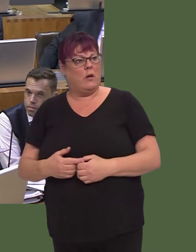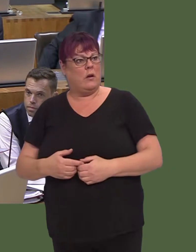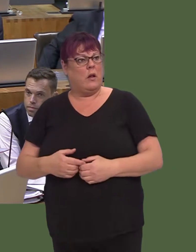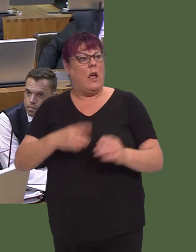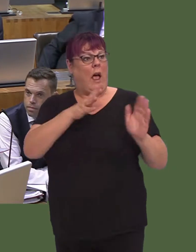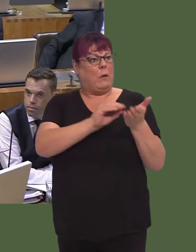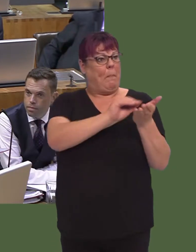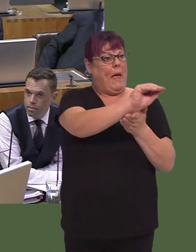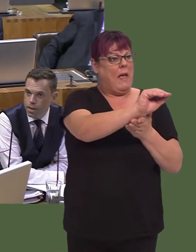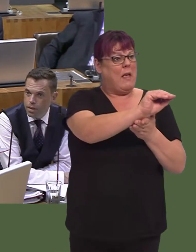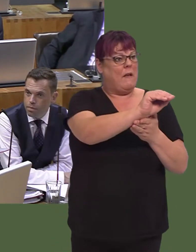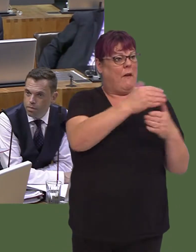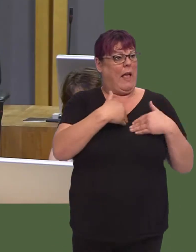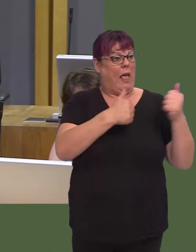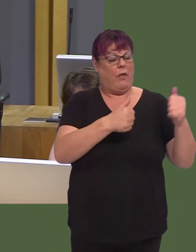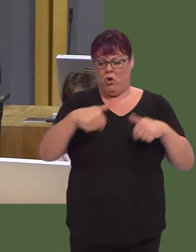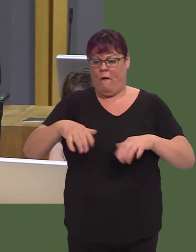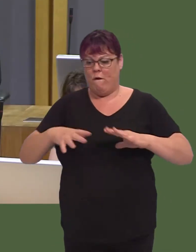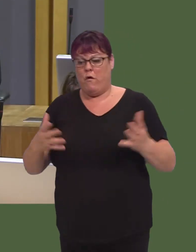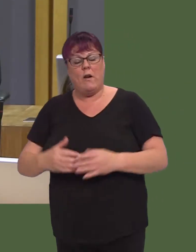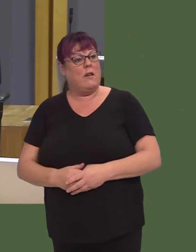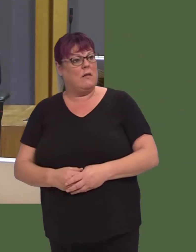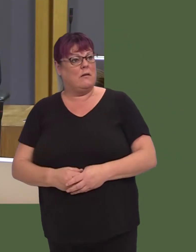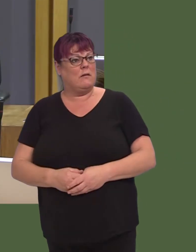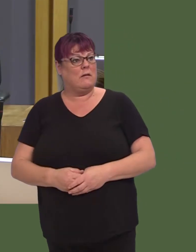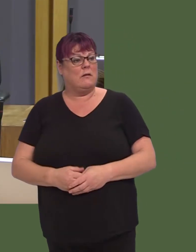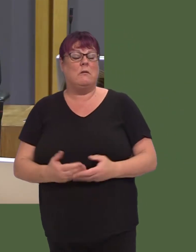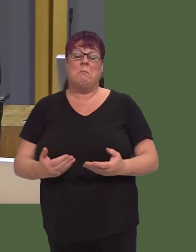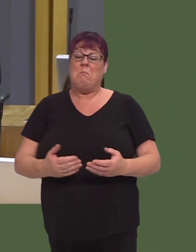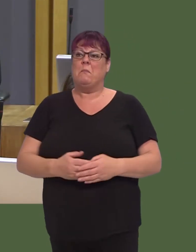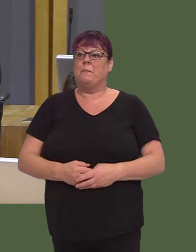Things have to be paid for in Ireland that are free here.